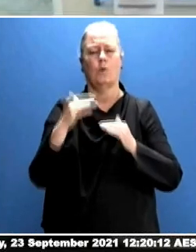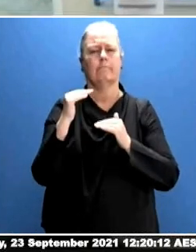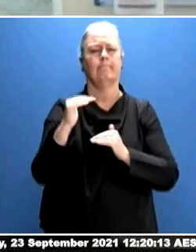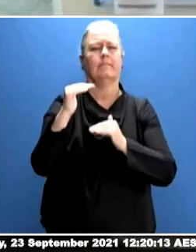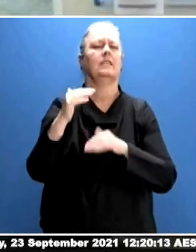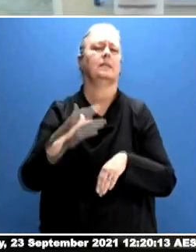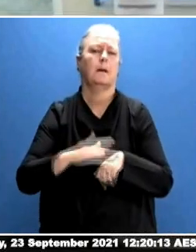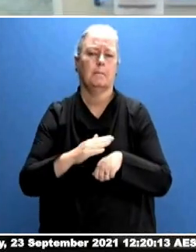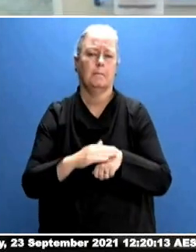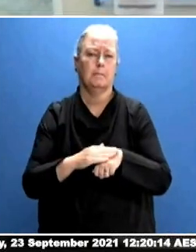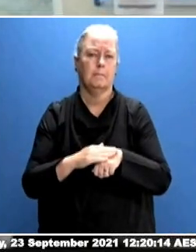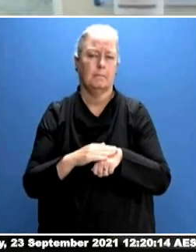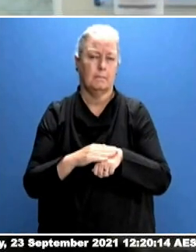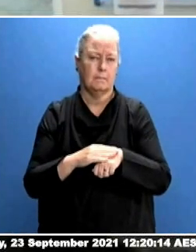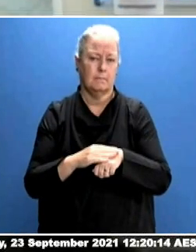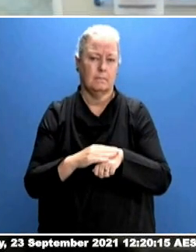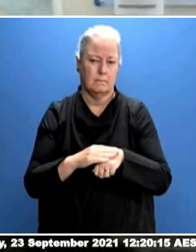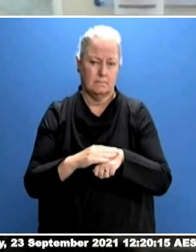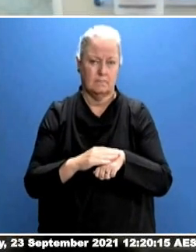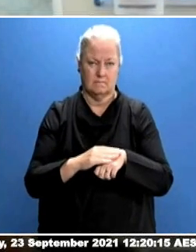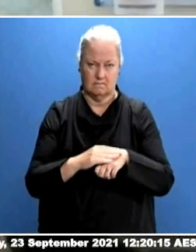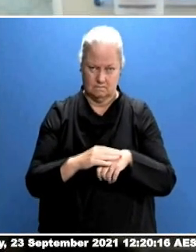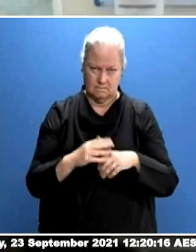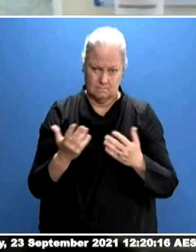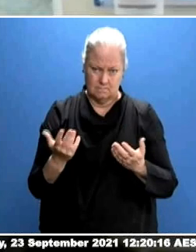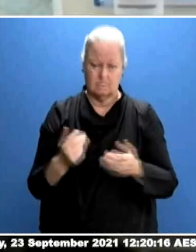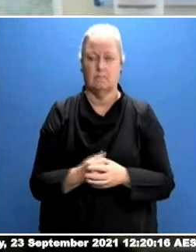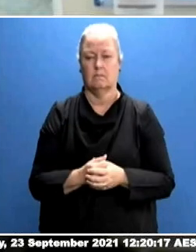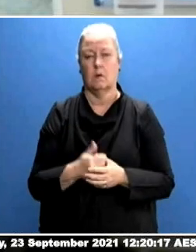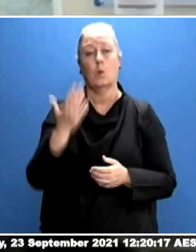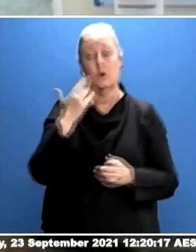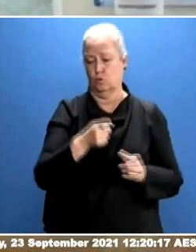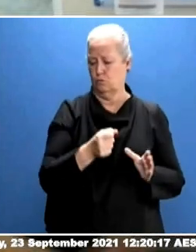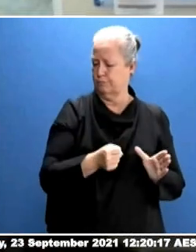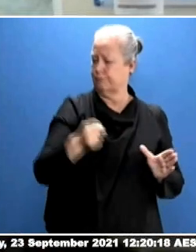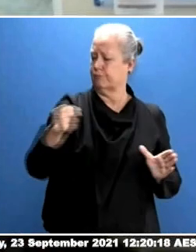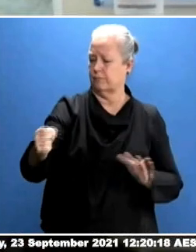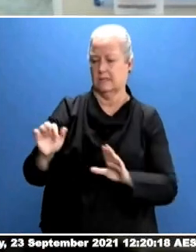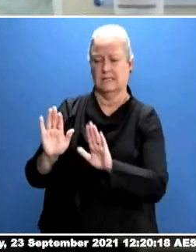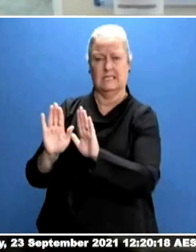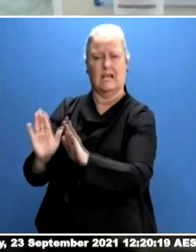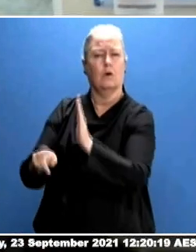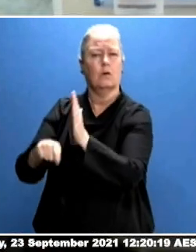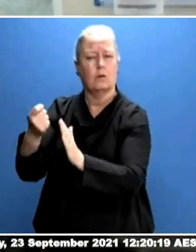We are talking, for the reason I just mentioned, it's detaining a child that hasn't necessarily committed an offence.